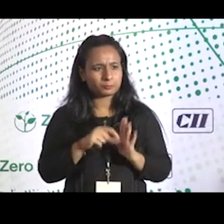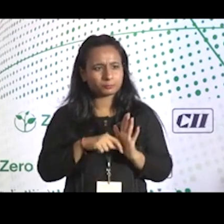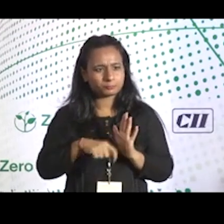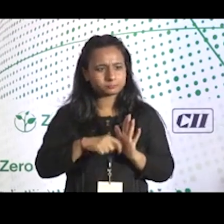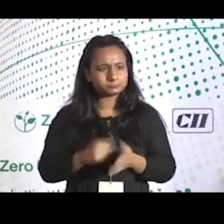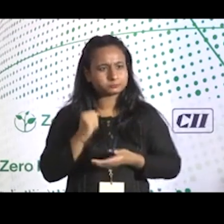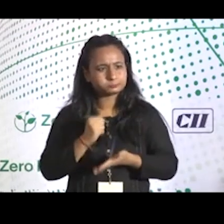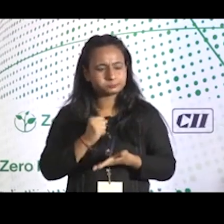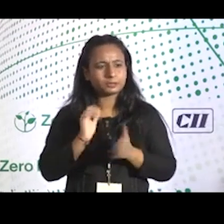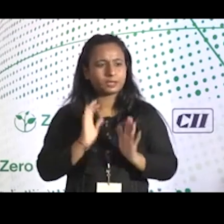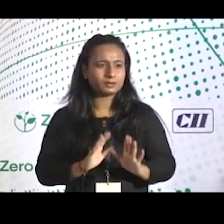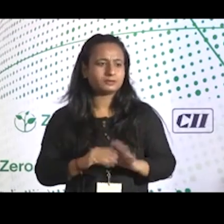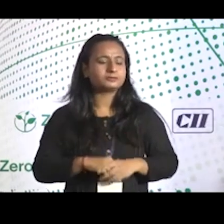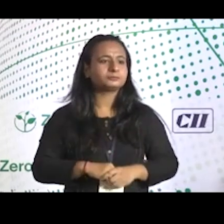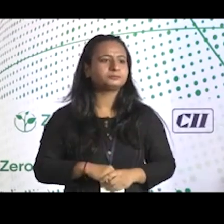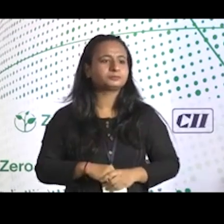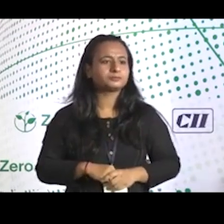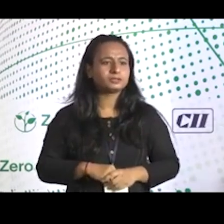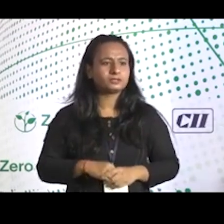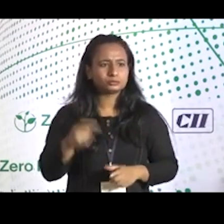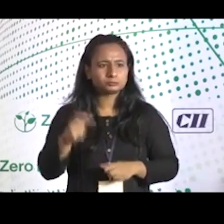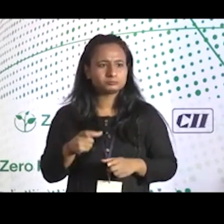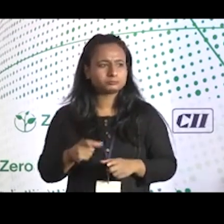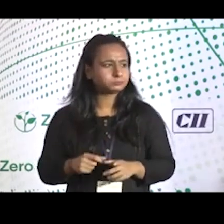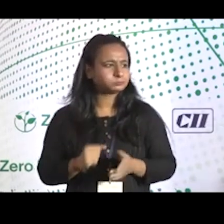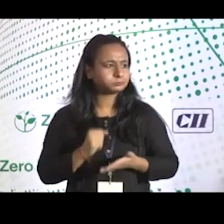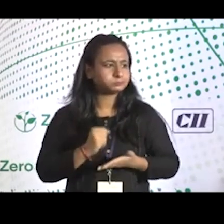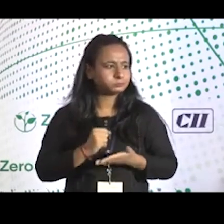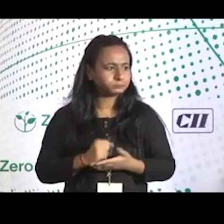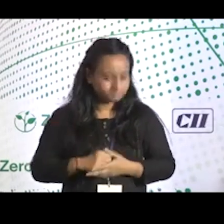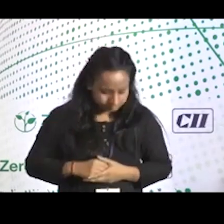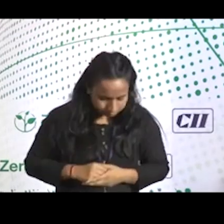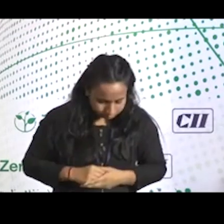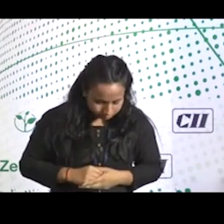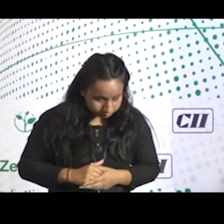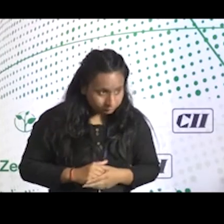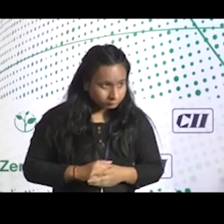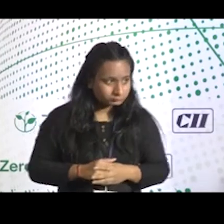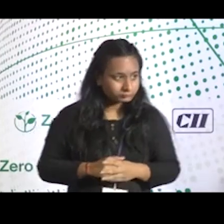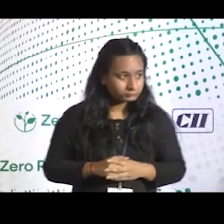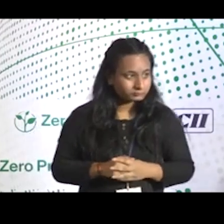So prioritizing those people and giving them grants is one of the areas that we are looking at.